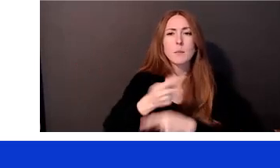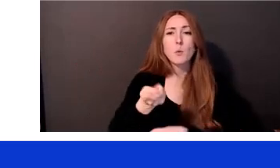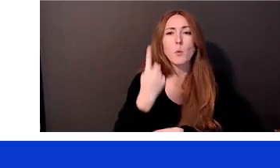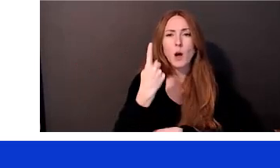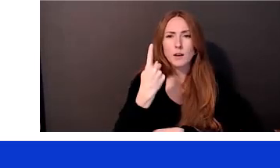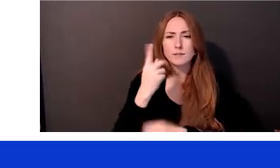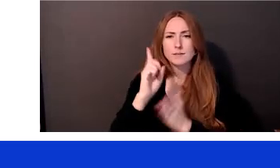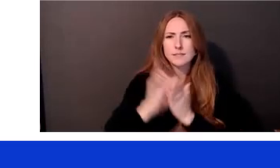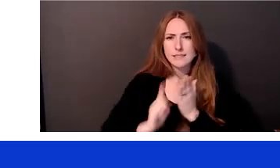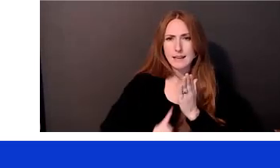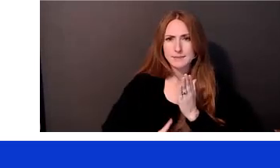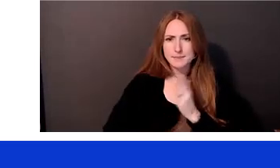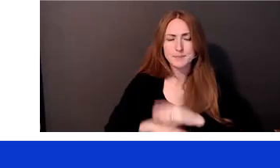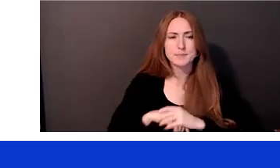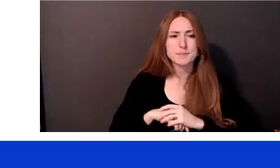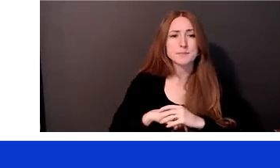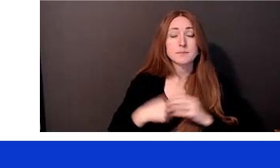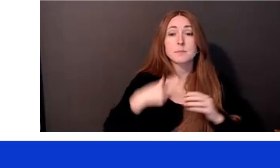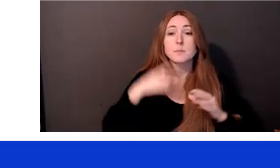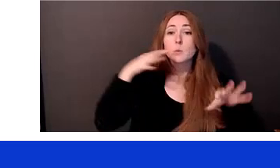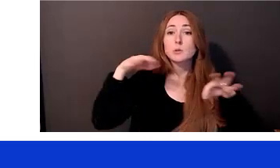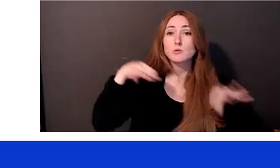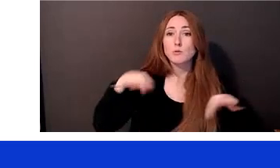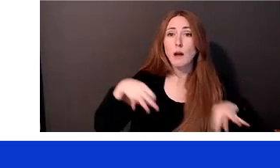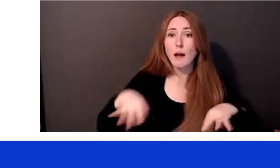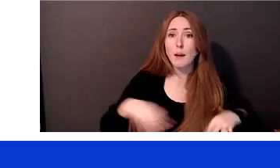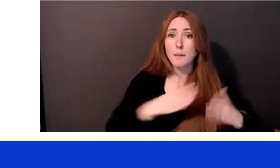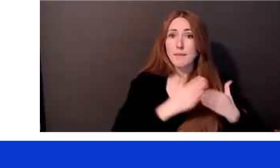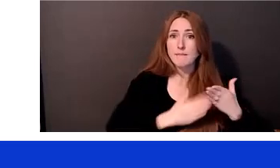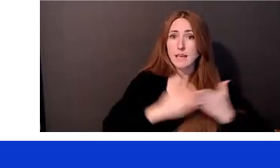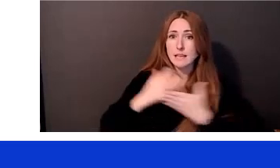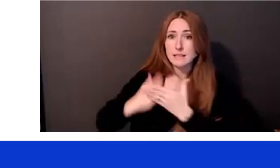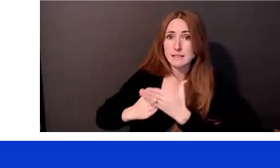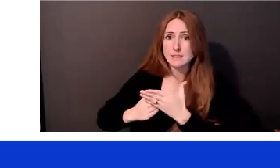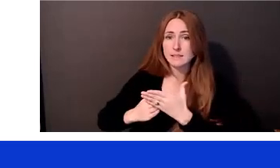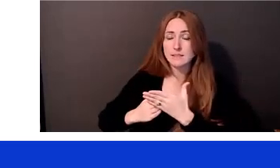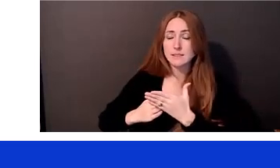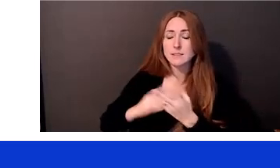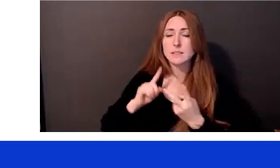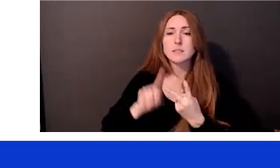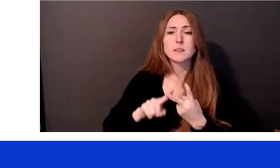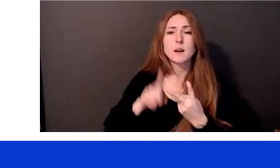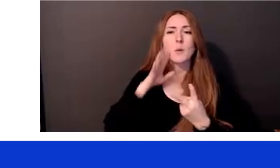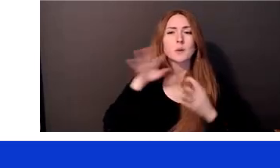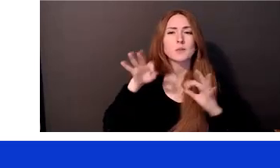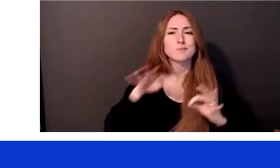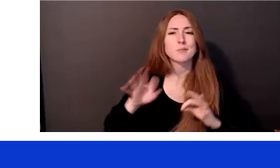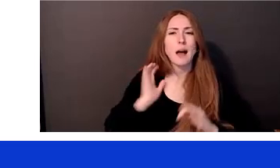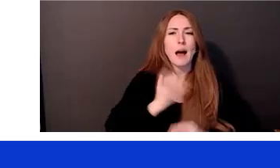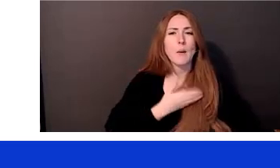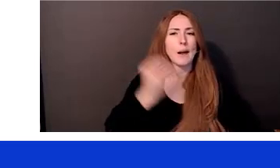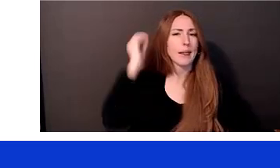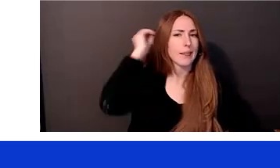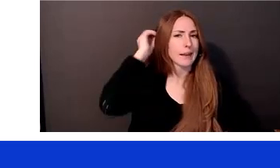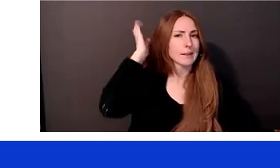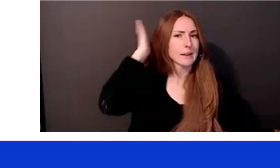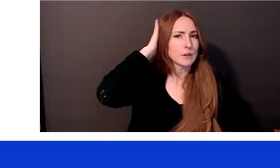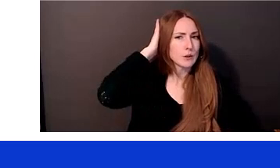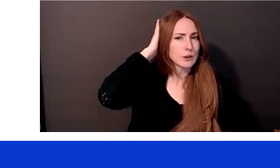to describe these phases and some of the lessons that we've learned at each stage. And I'm hoping this will be helpful for others who are